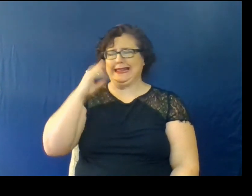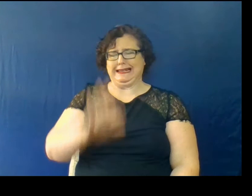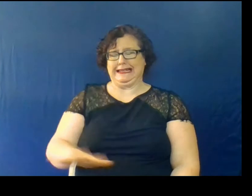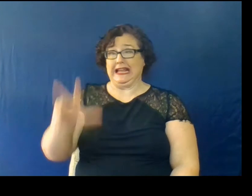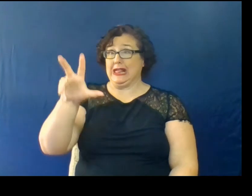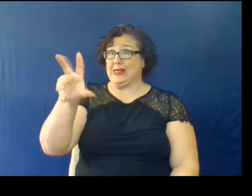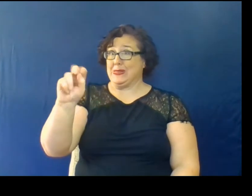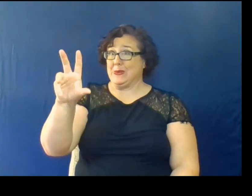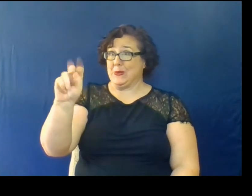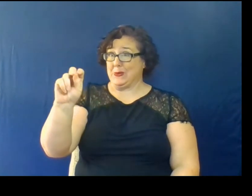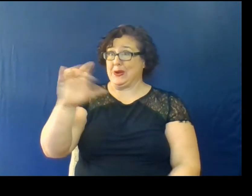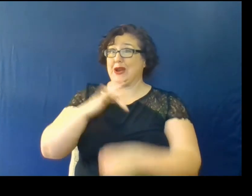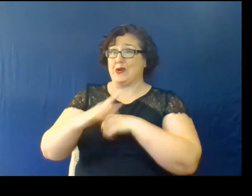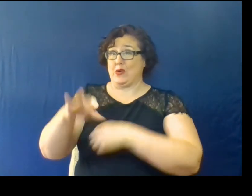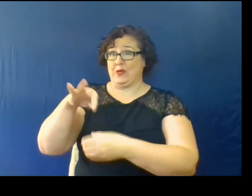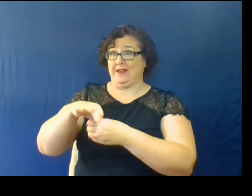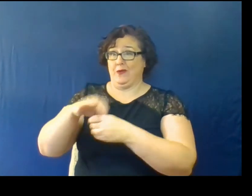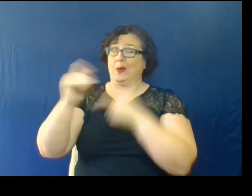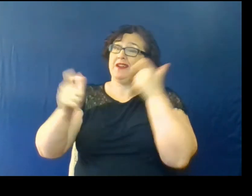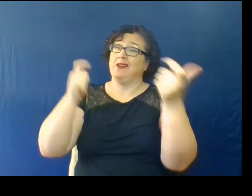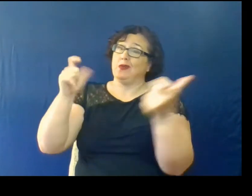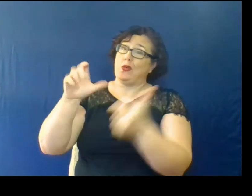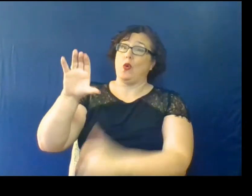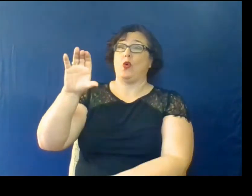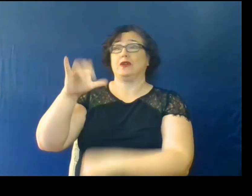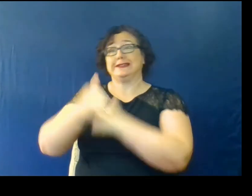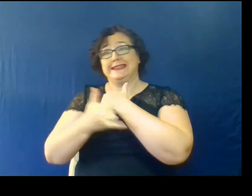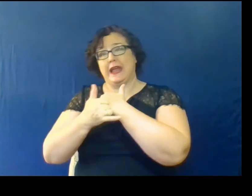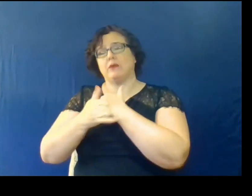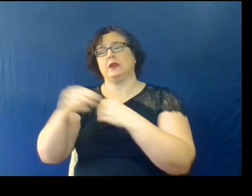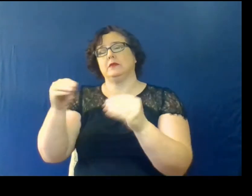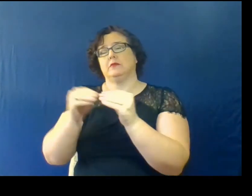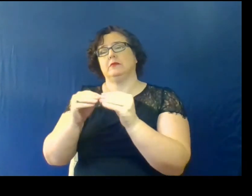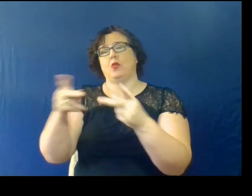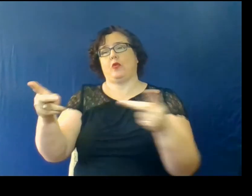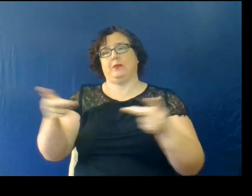The larger the county the more places they have. During advanced voting you can go to any county